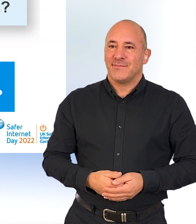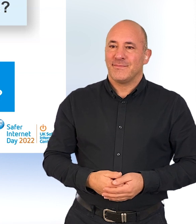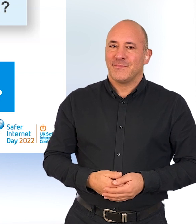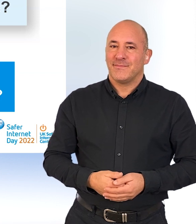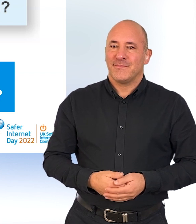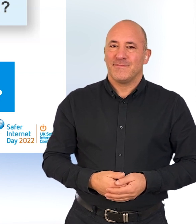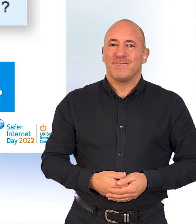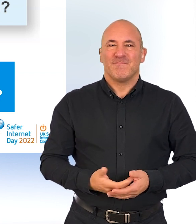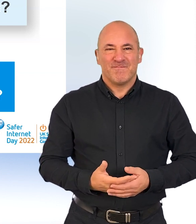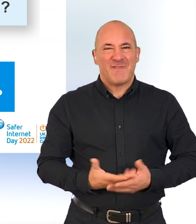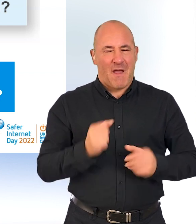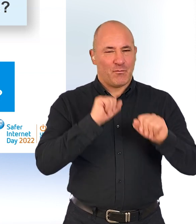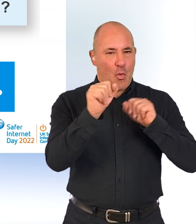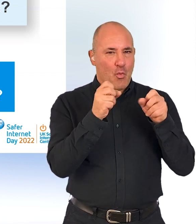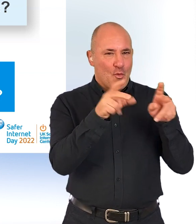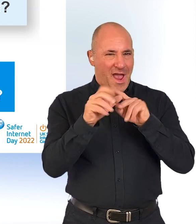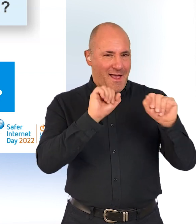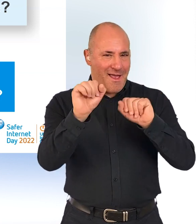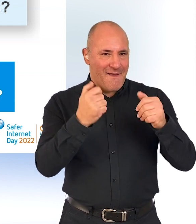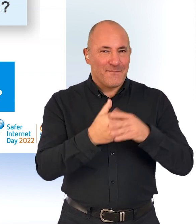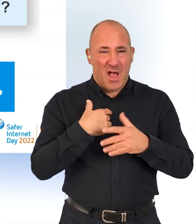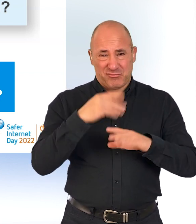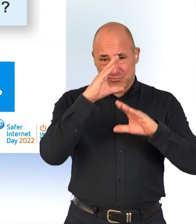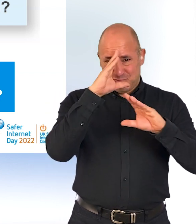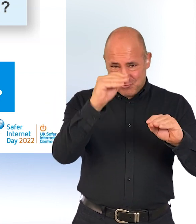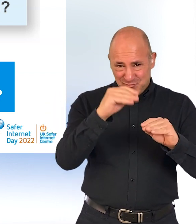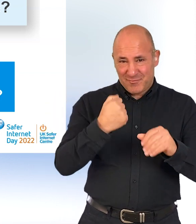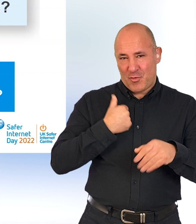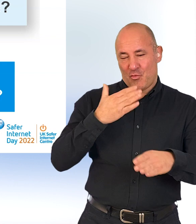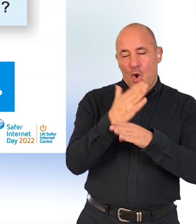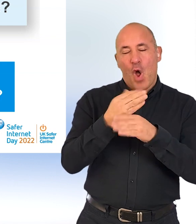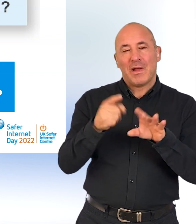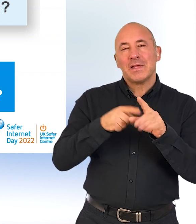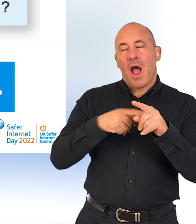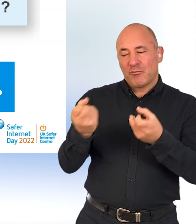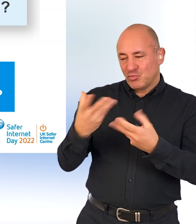I am sure that you have your own strategies but I will tell you some of the ones that we hear from our work with young people.